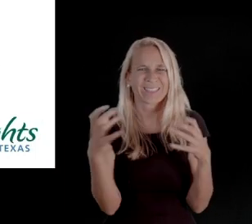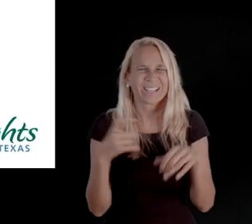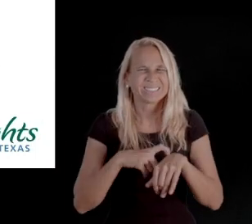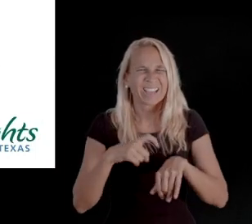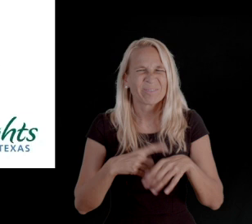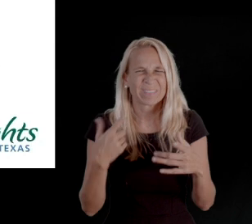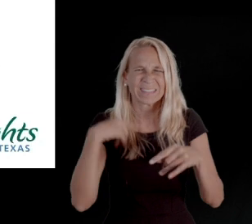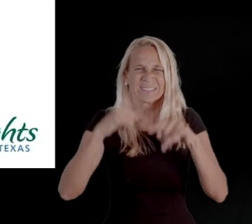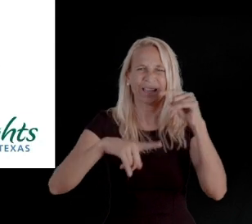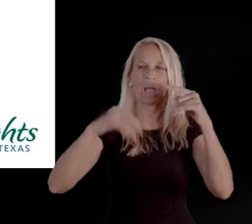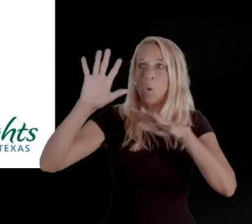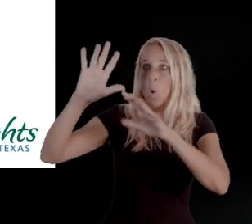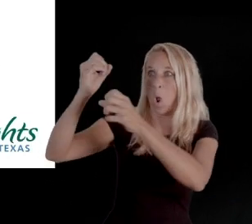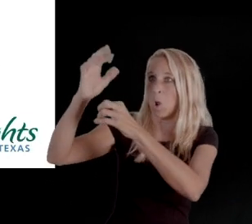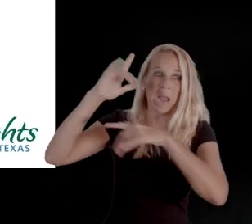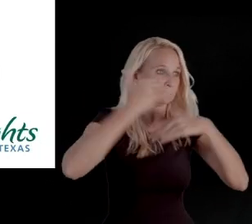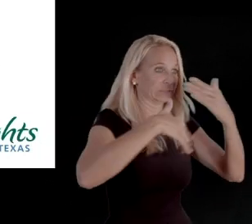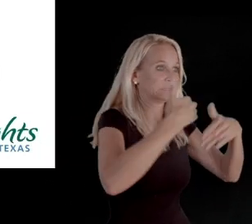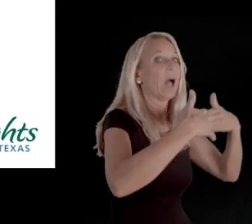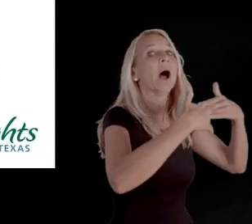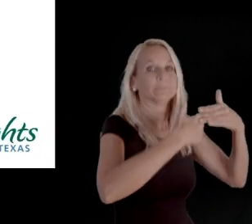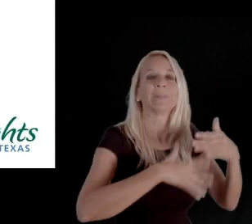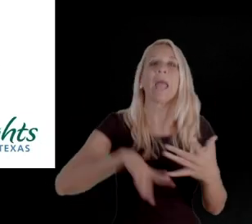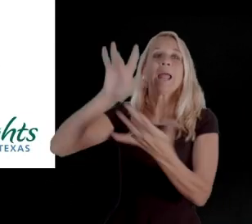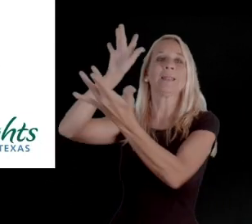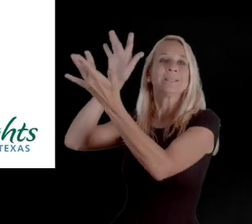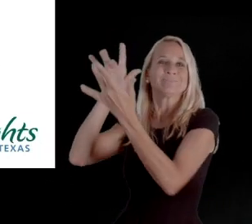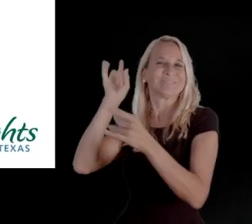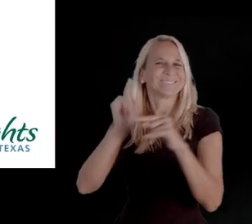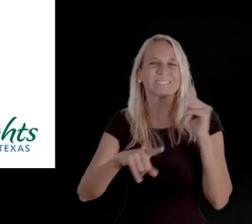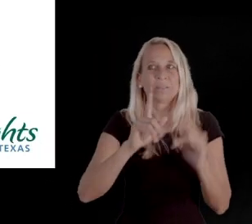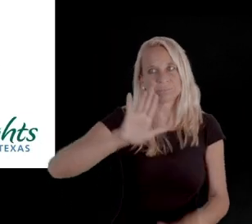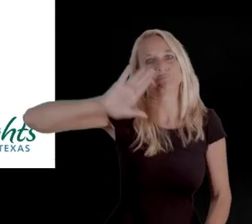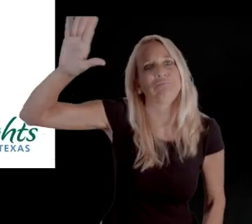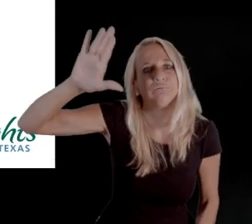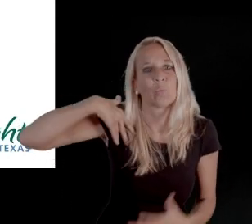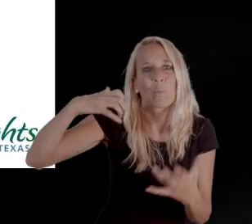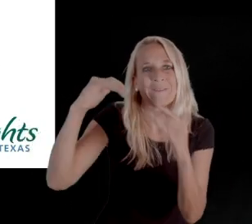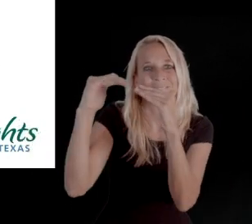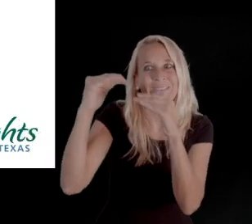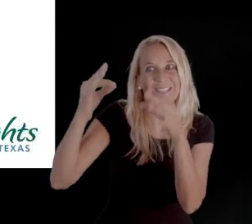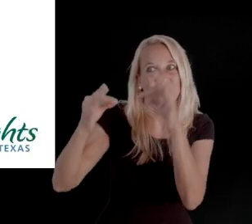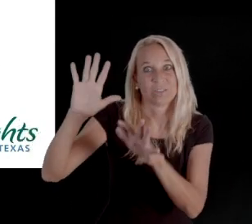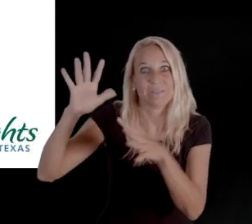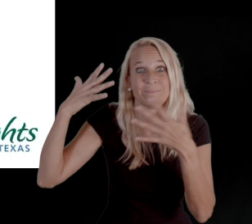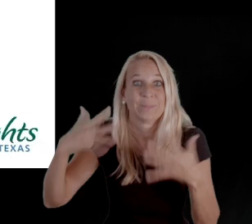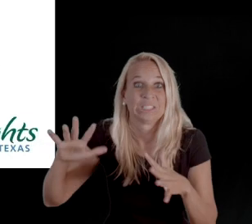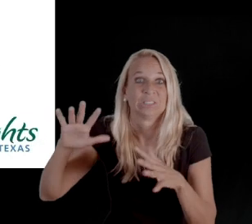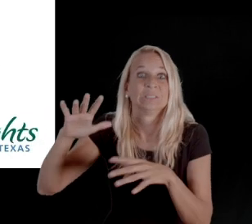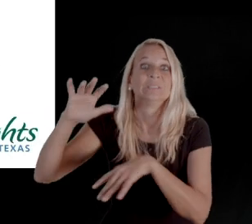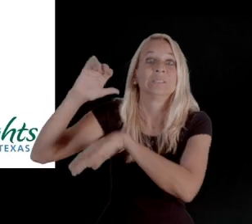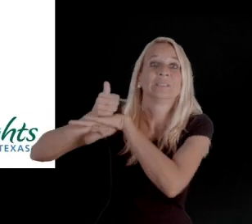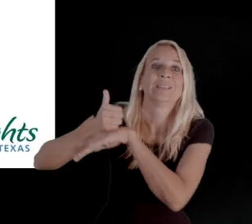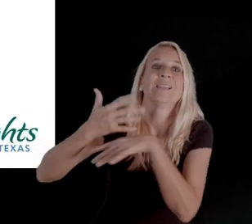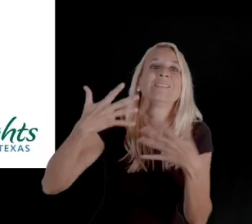We don't proceed typically on the first fair hearing date because it's such a short window of time that we can't get in contact with all these individuals.